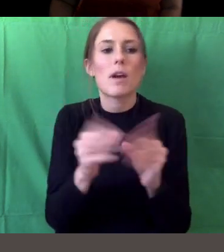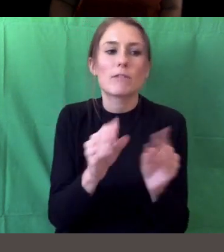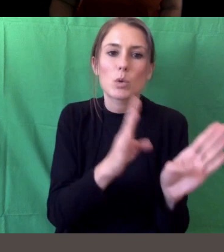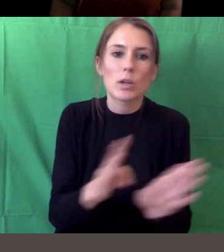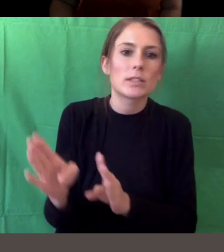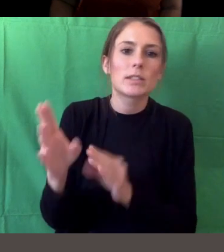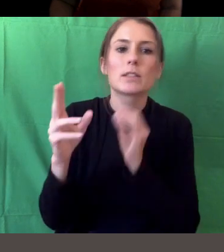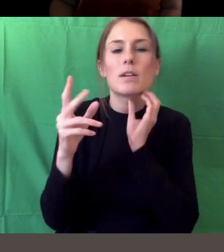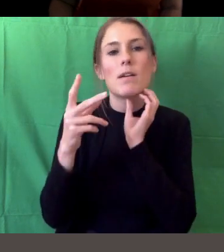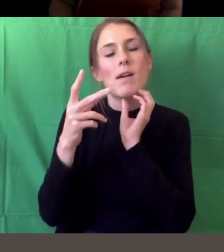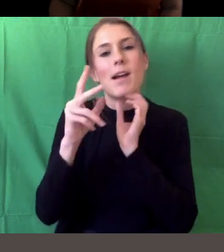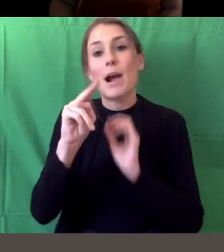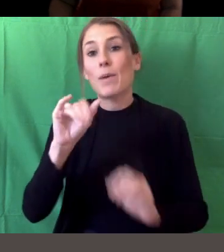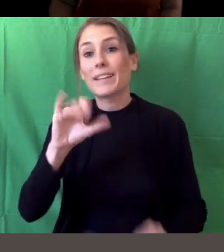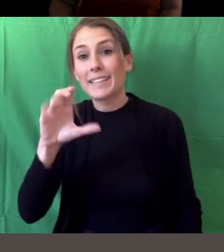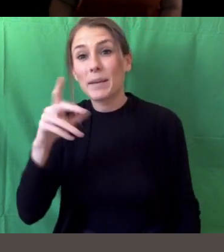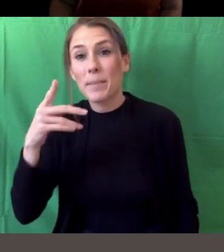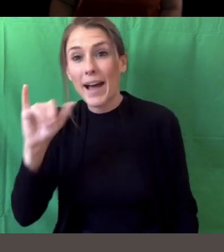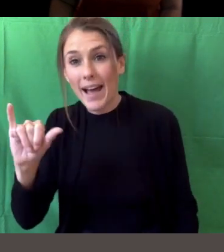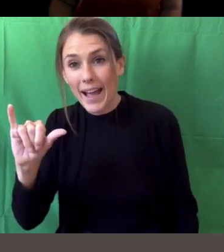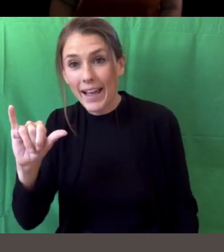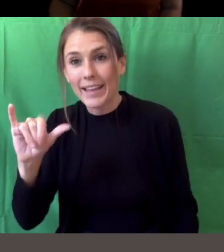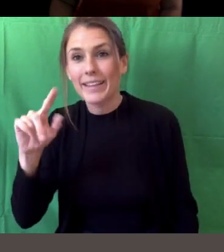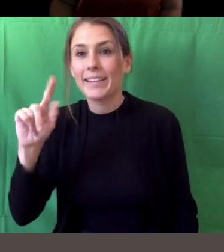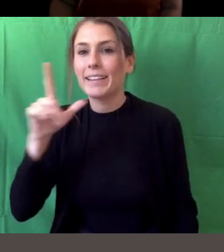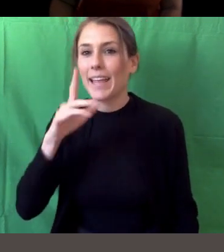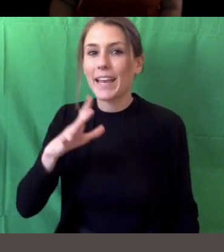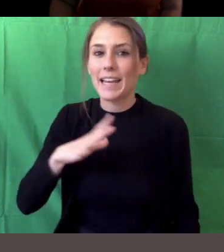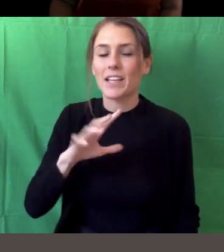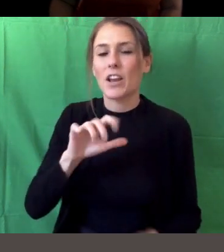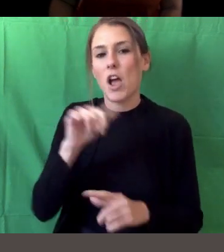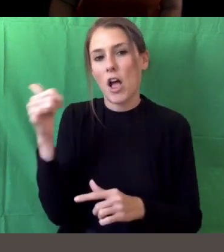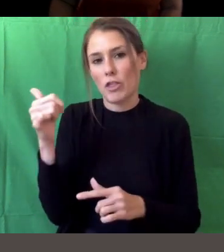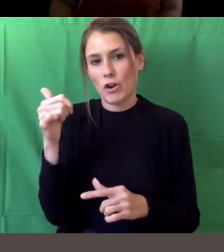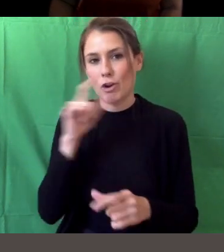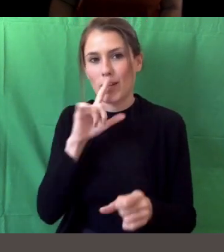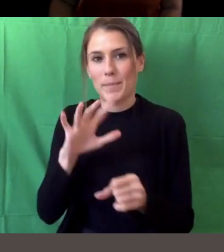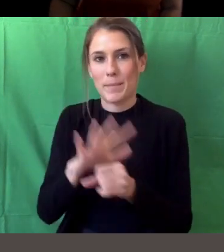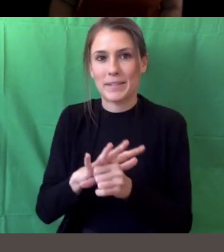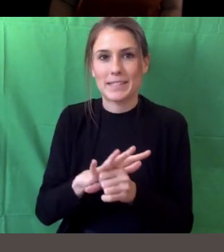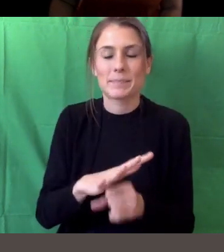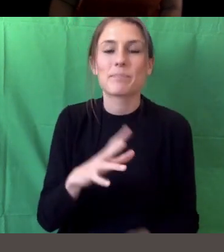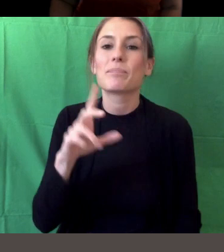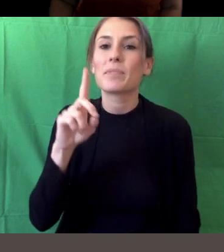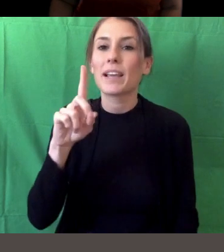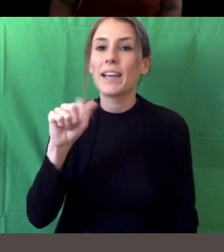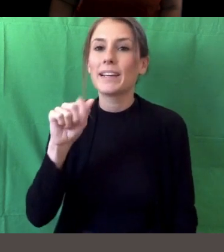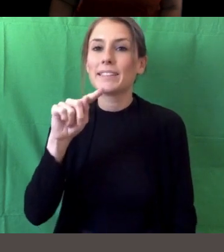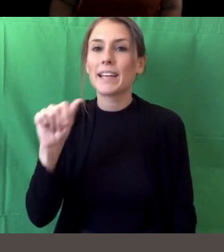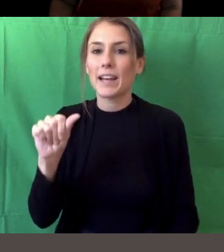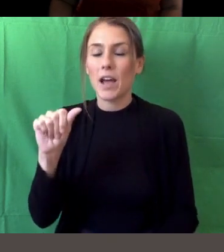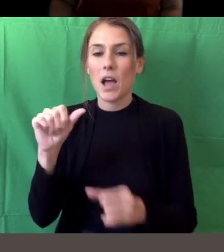organizing, NYC PyLadies and other commitments.